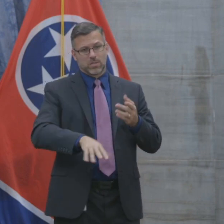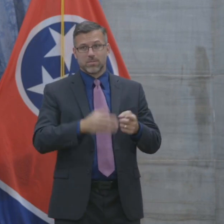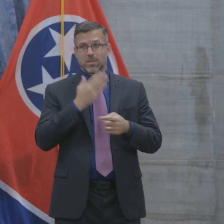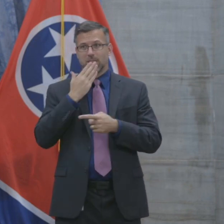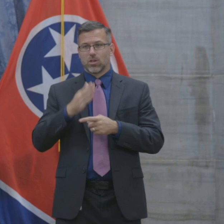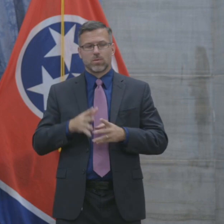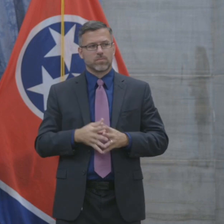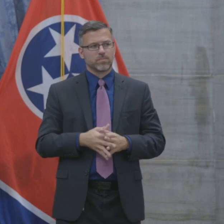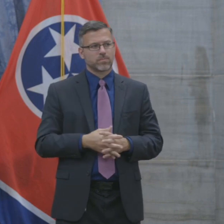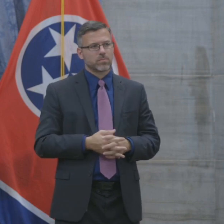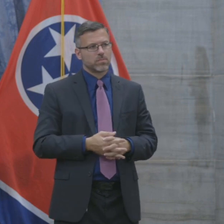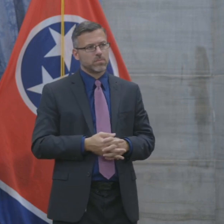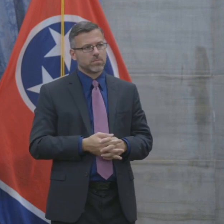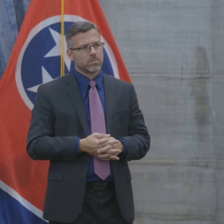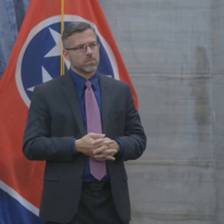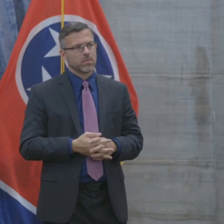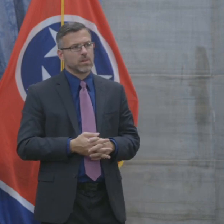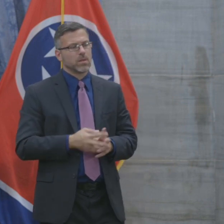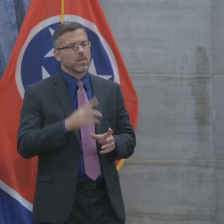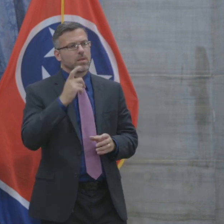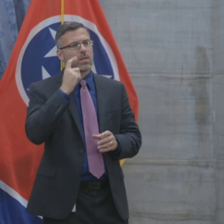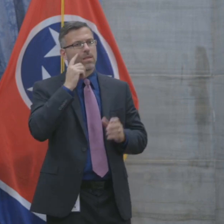keep the University of Tennessee open and available to students